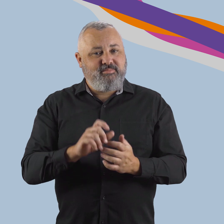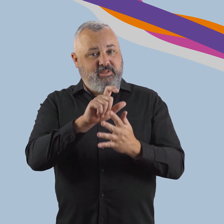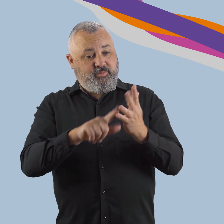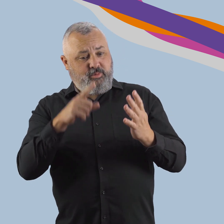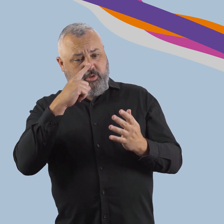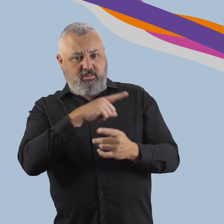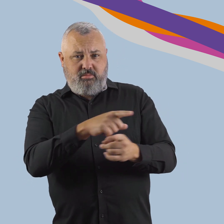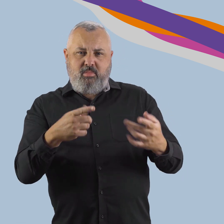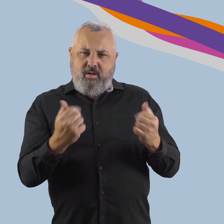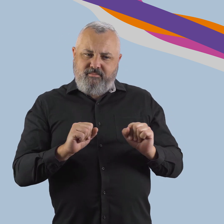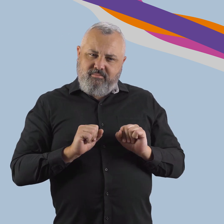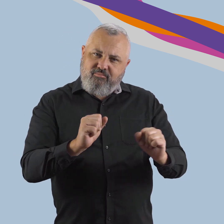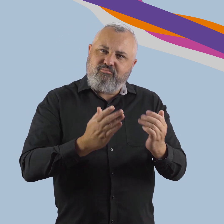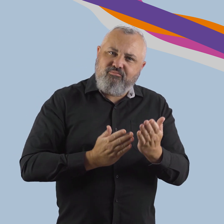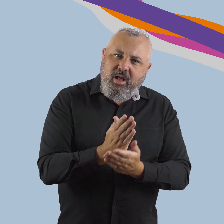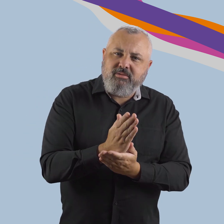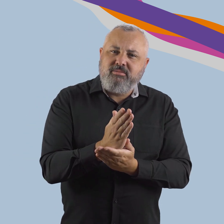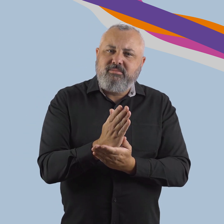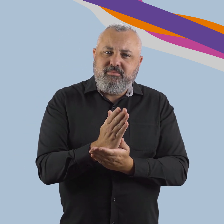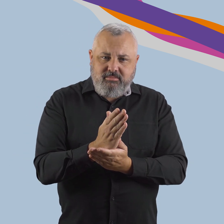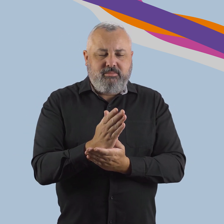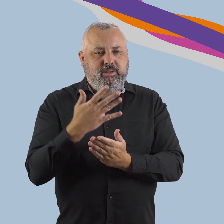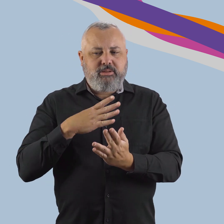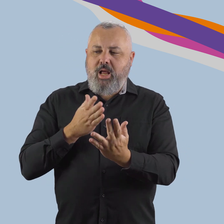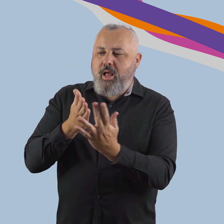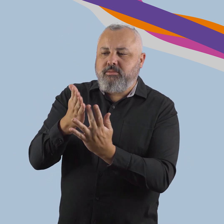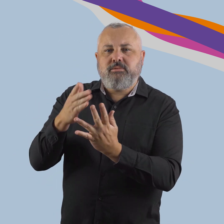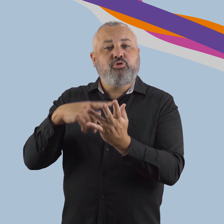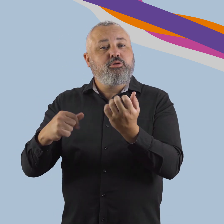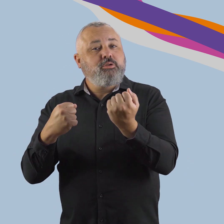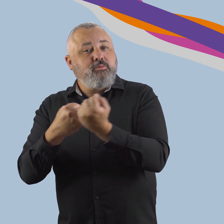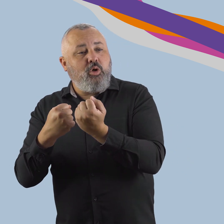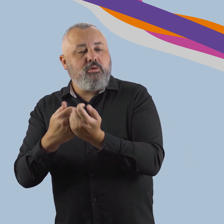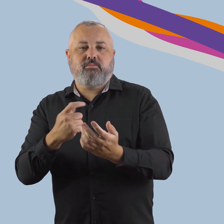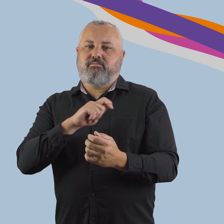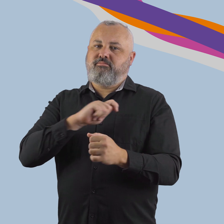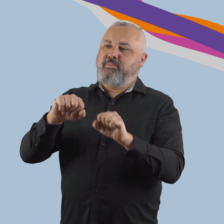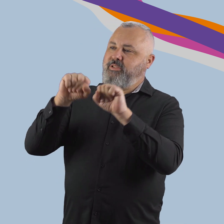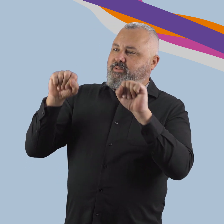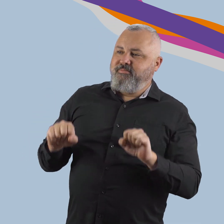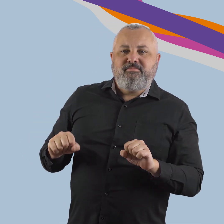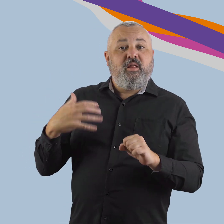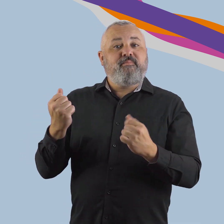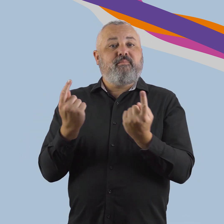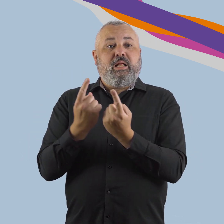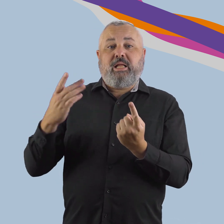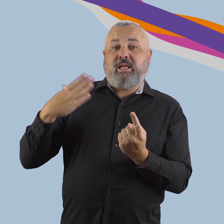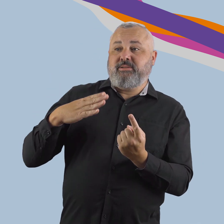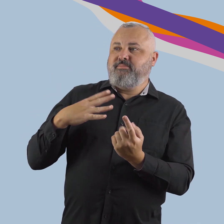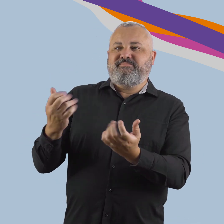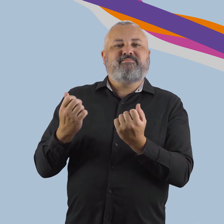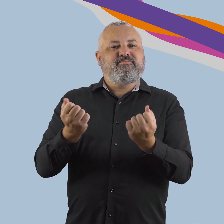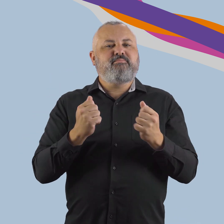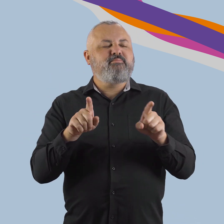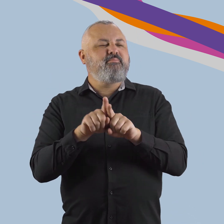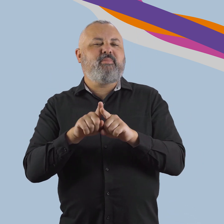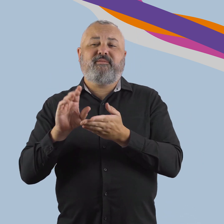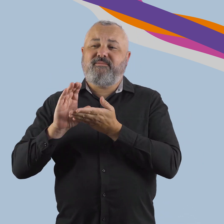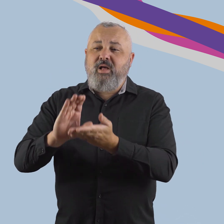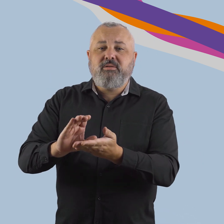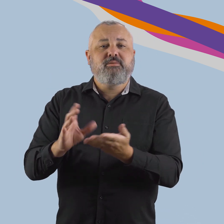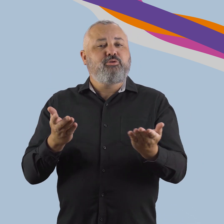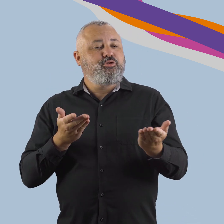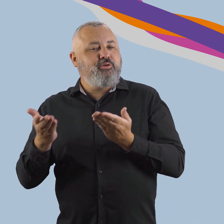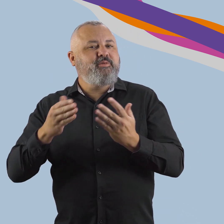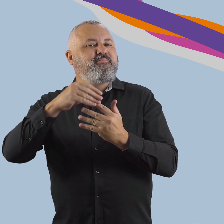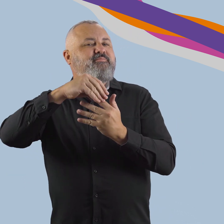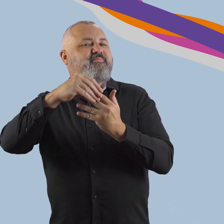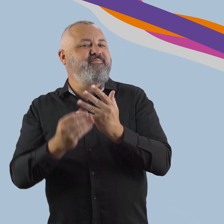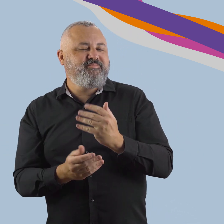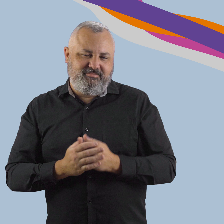People with disability have the right to access the support, trust and resources needed to live full,